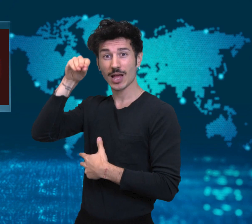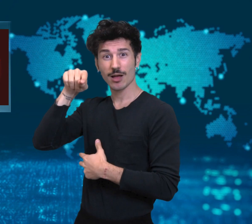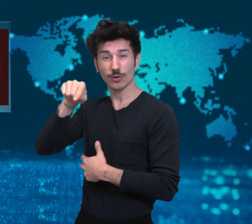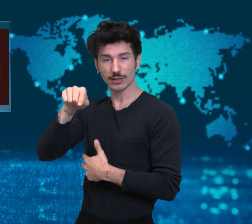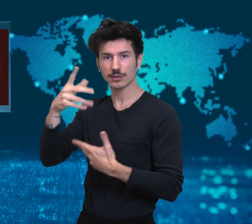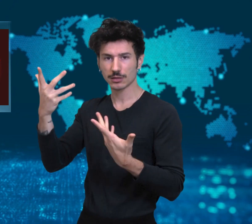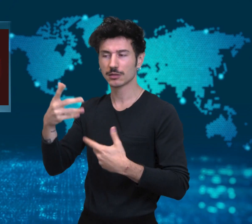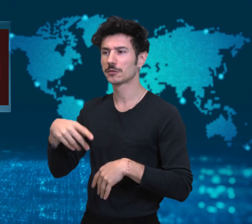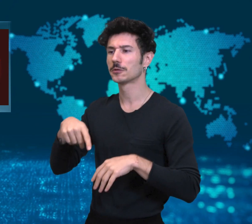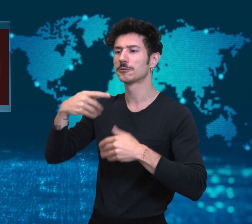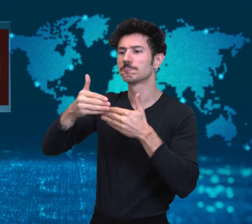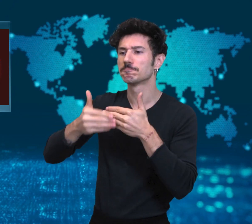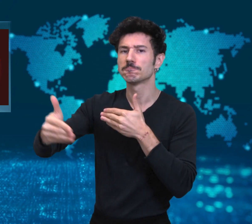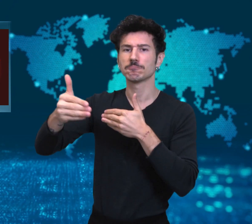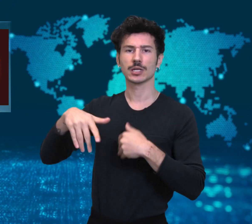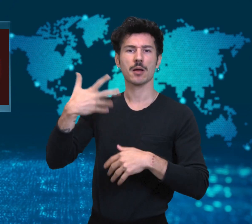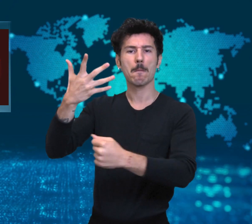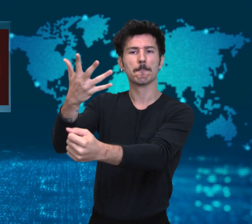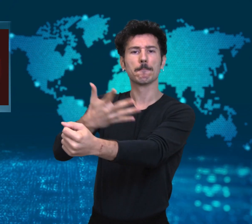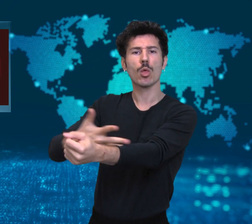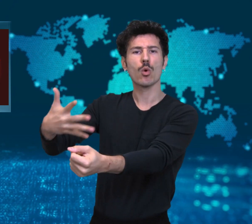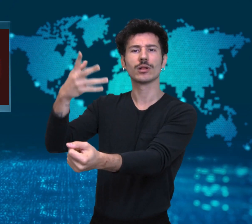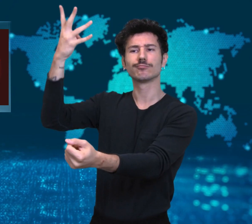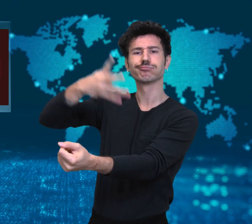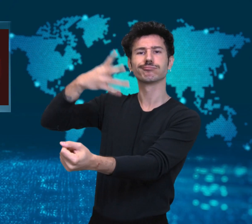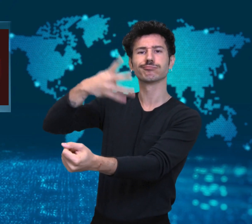to be screened for Hepatitis C.